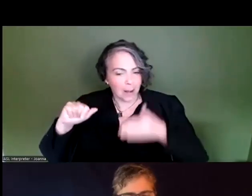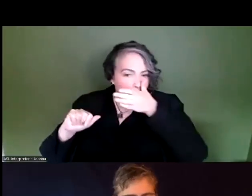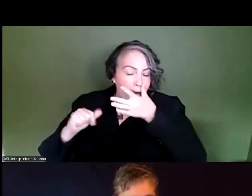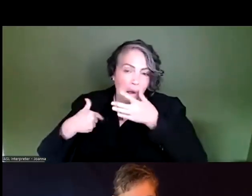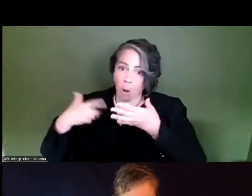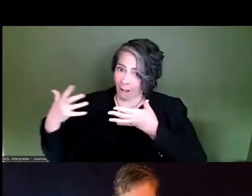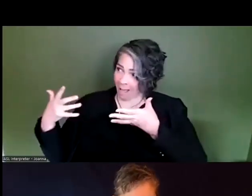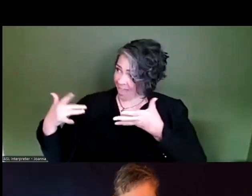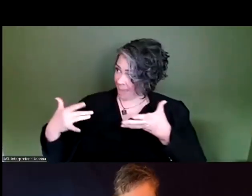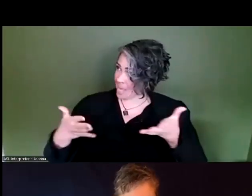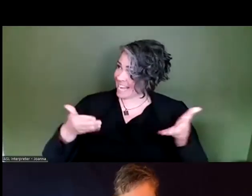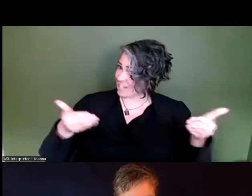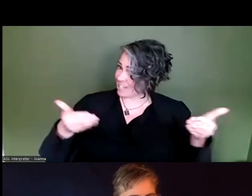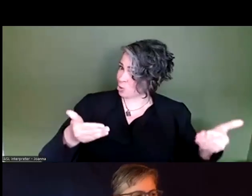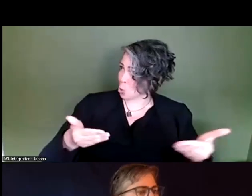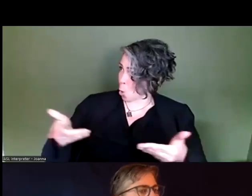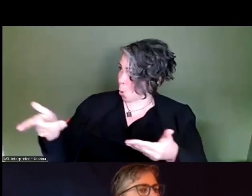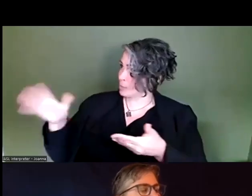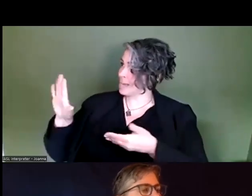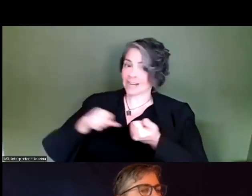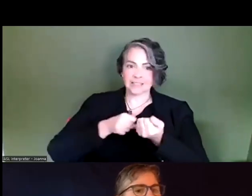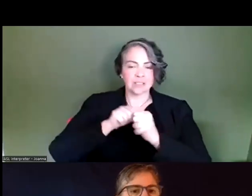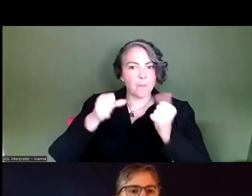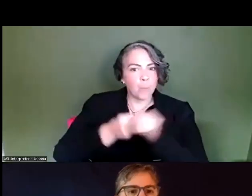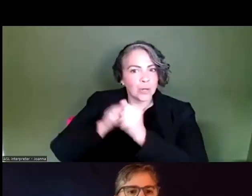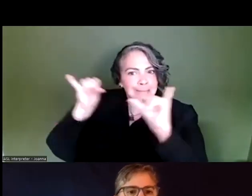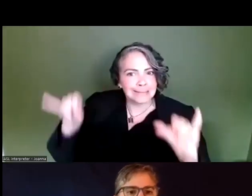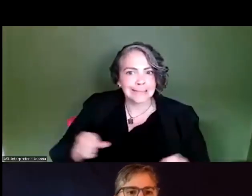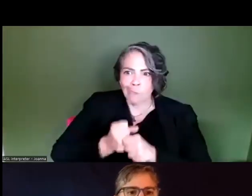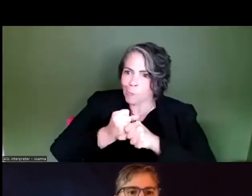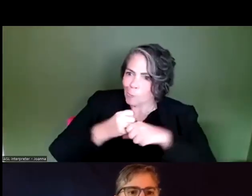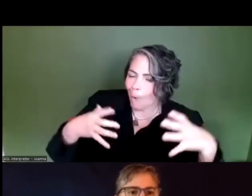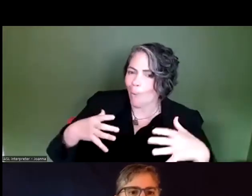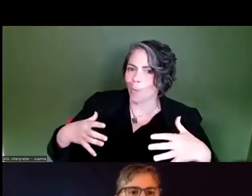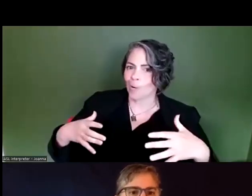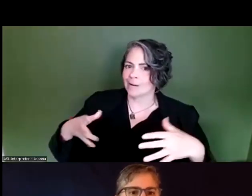build their recovery capital and they keep on growing. So that mutuality is something that's